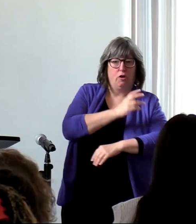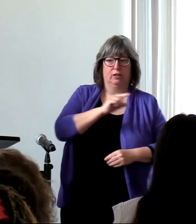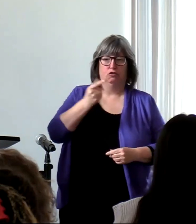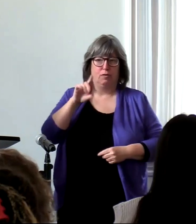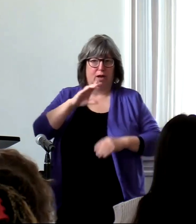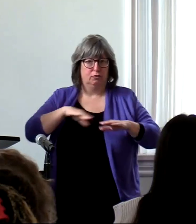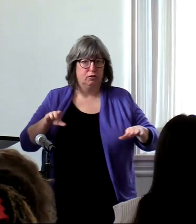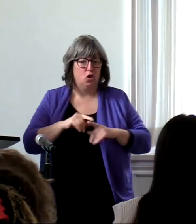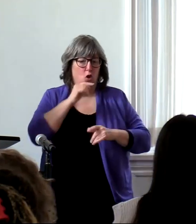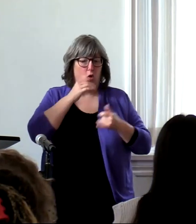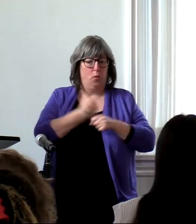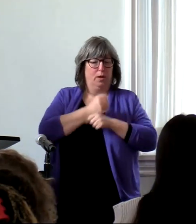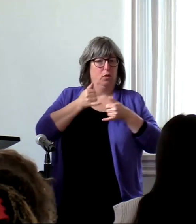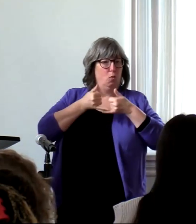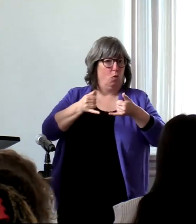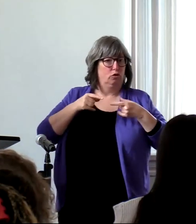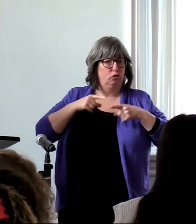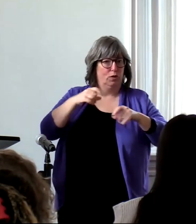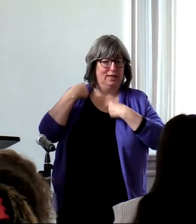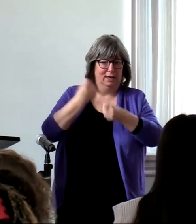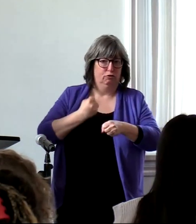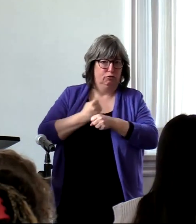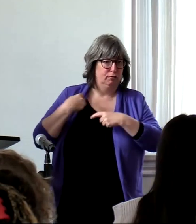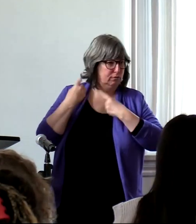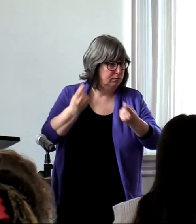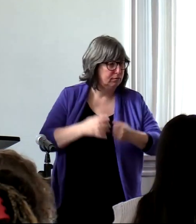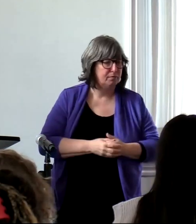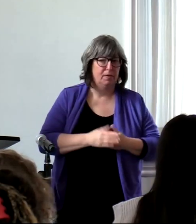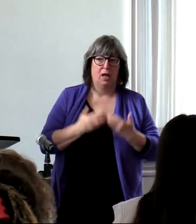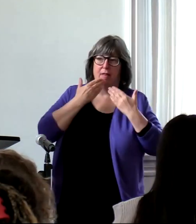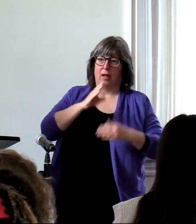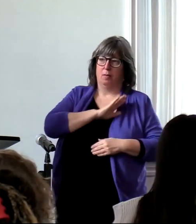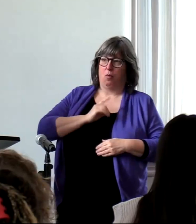and also the winners of the awards throughout the years. I want to thank the board for inviting us